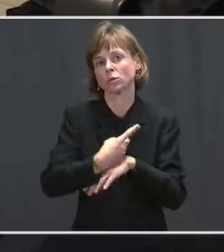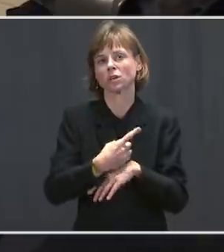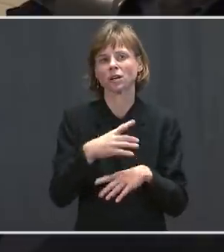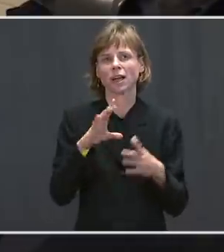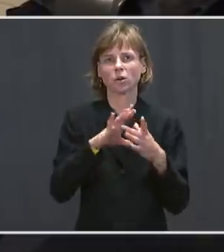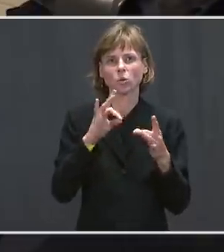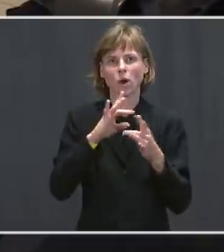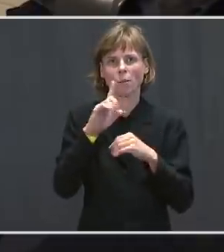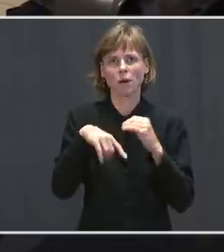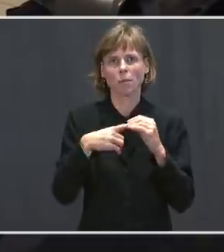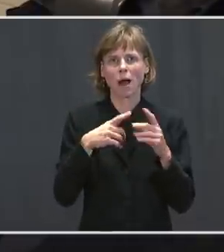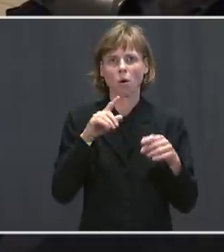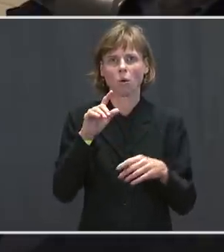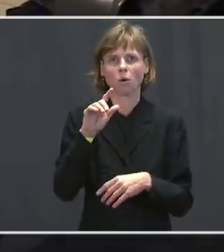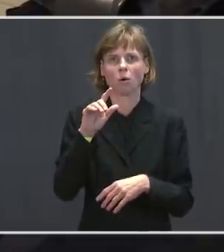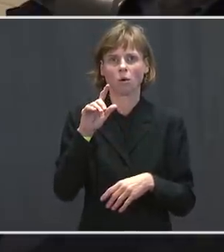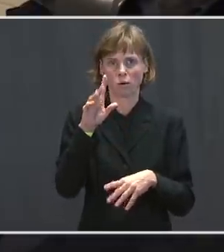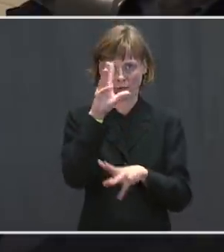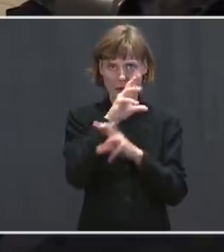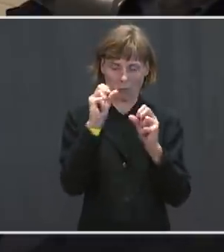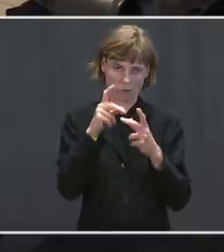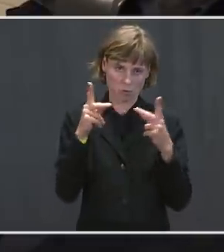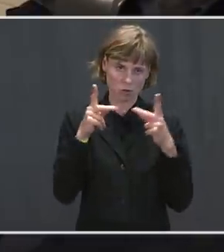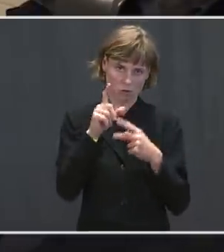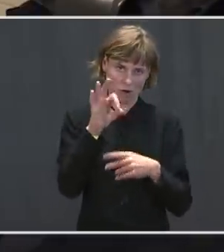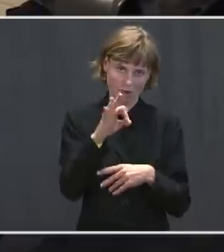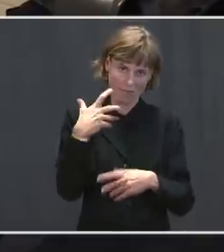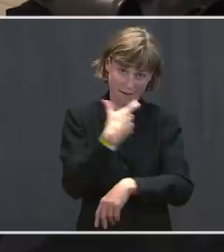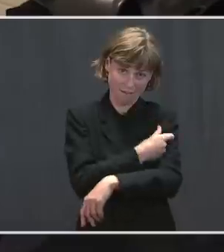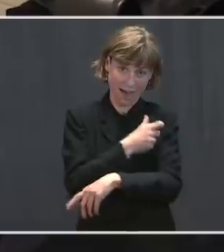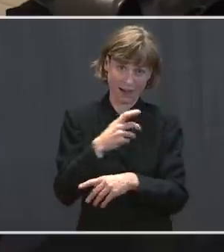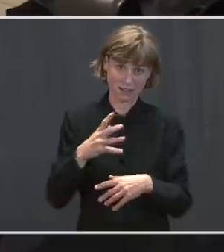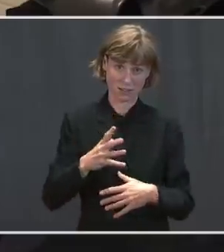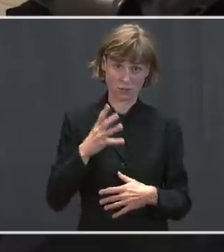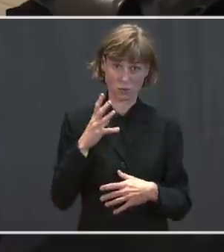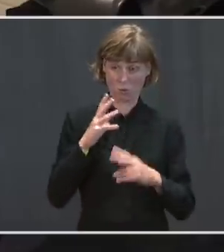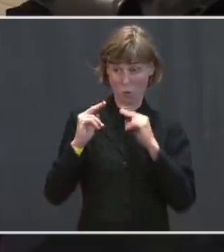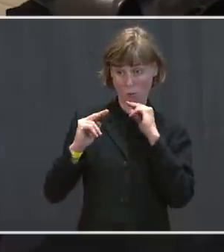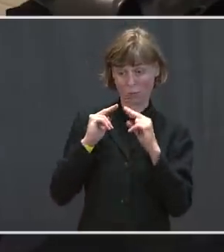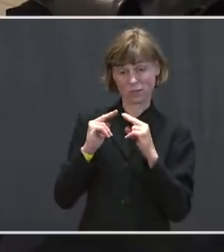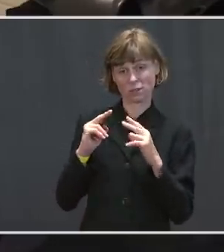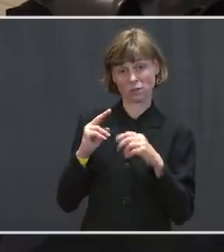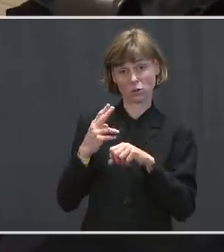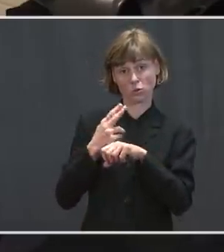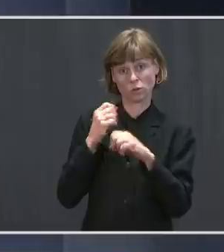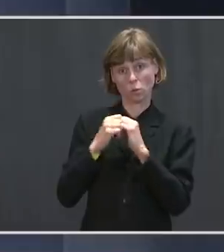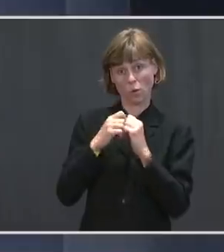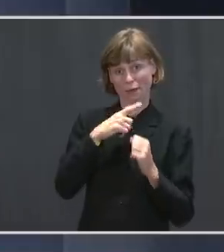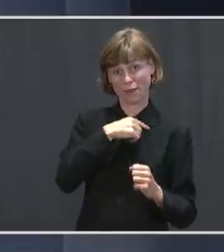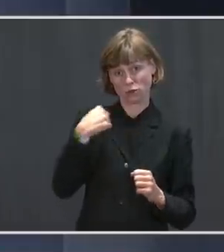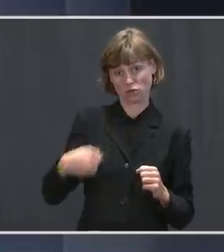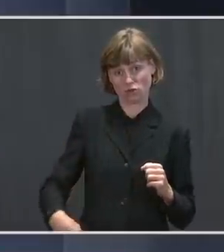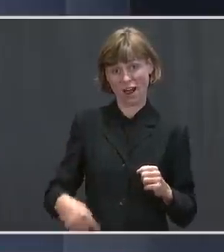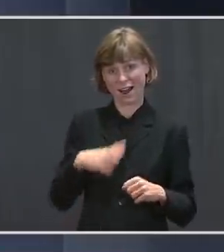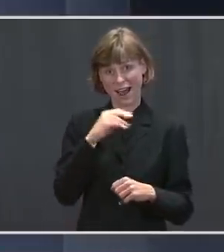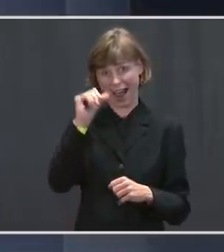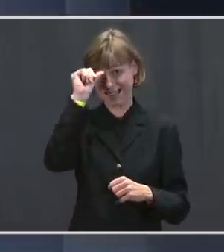on the administration position on the vaccine diplomacy that's being employed by China as well as India? Ms. Psaki: Well, tell me a little bit more